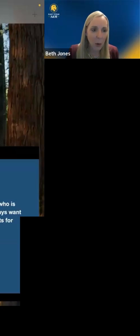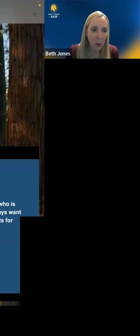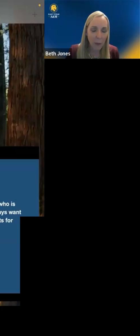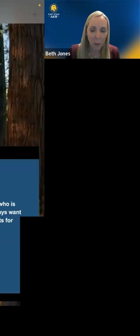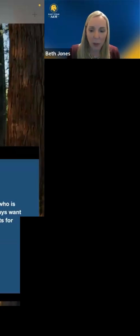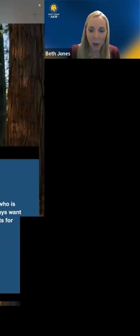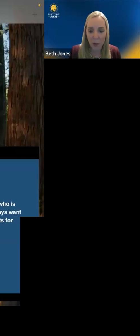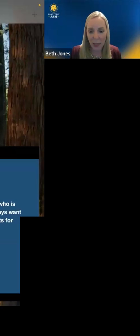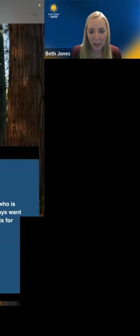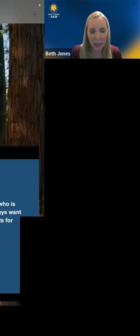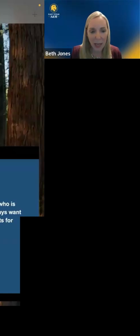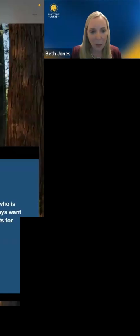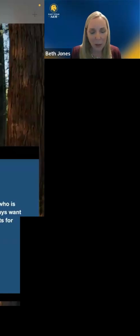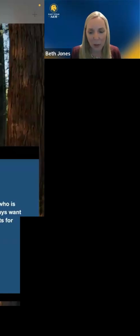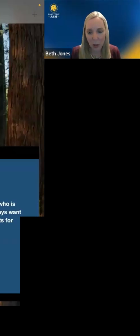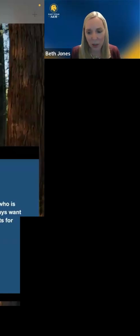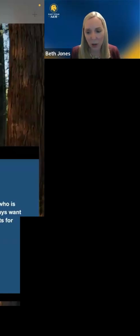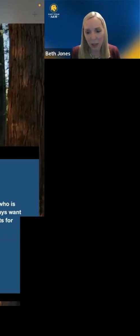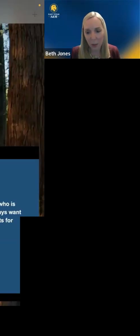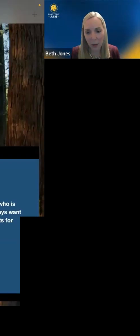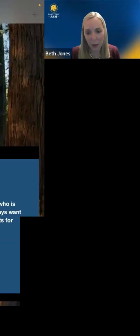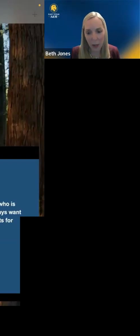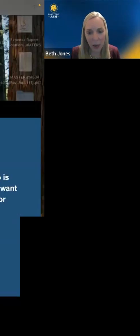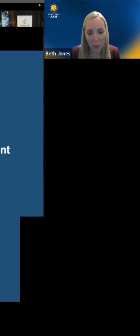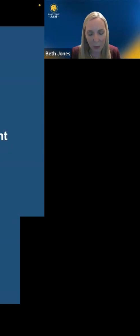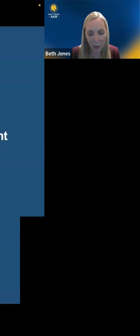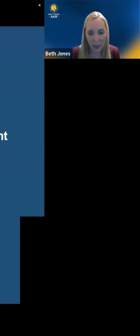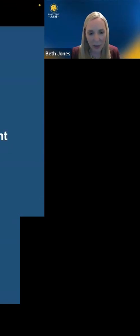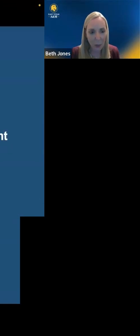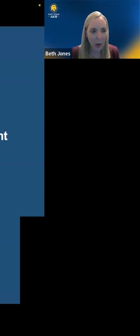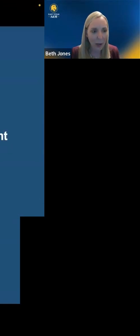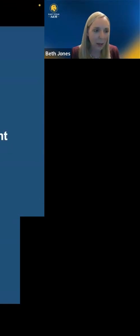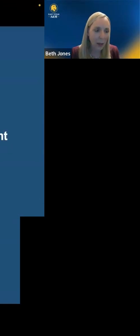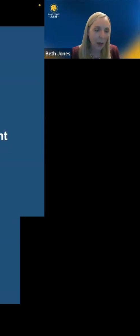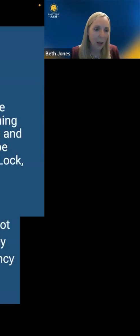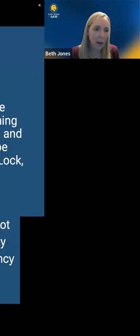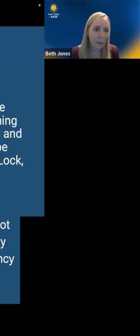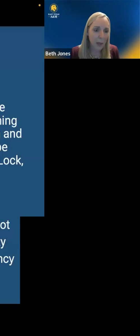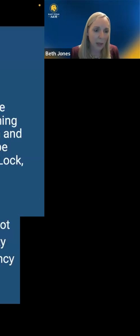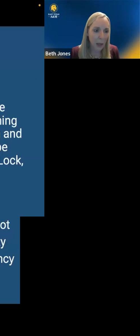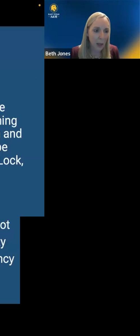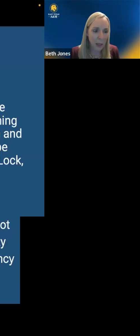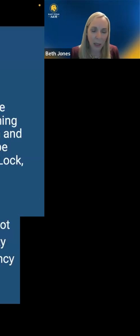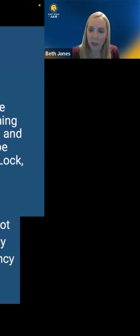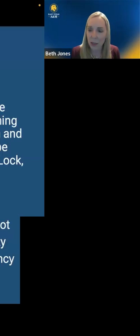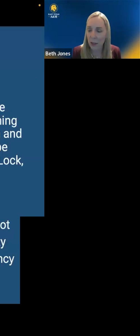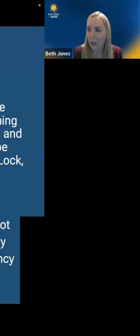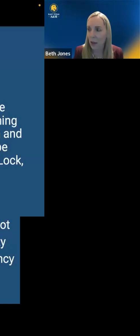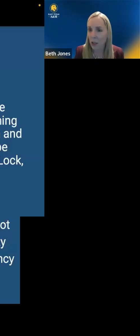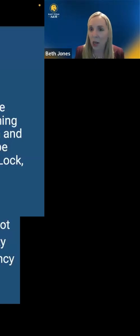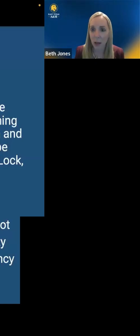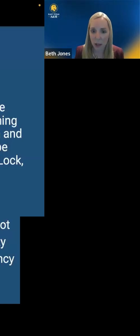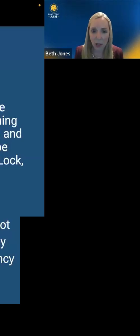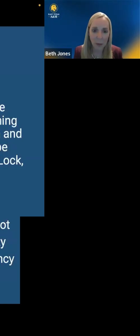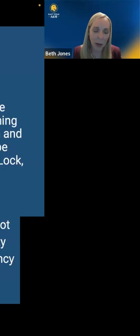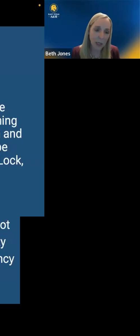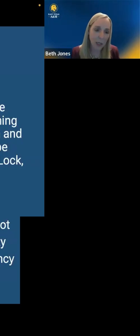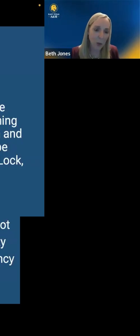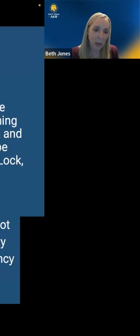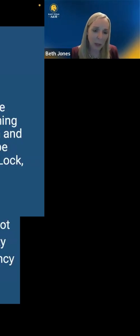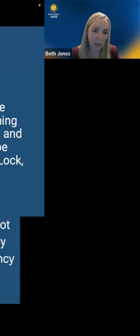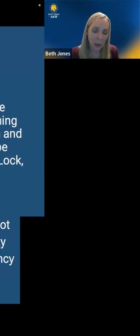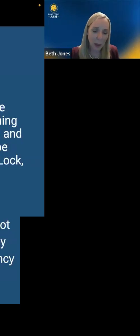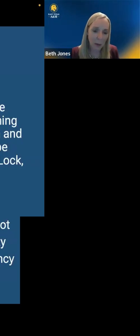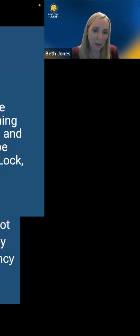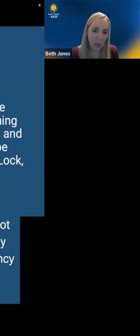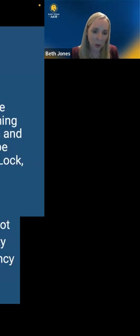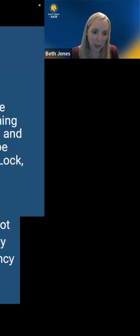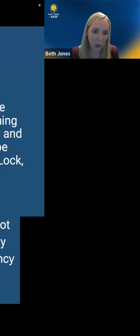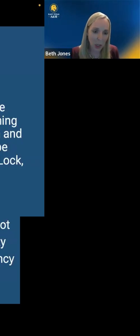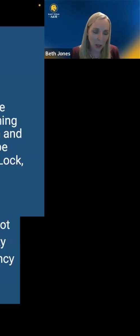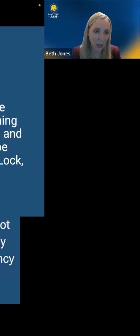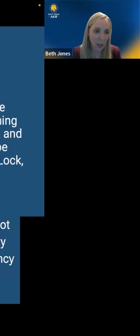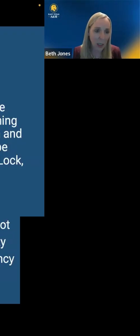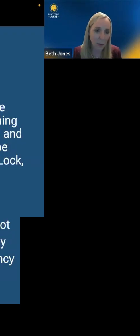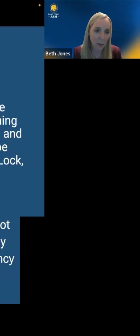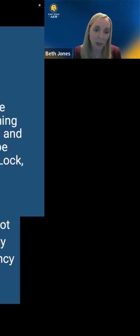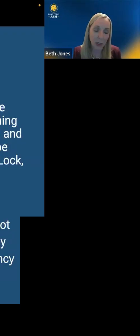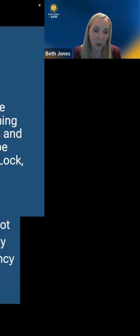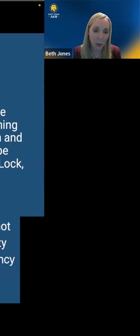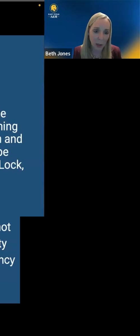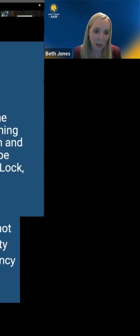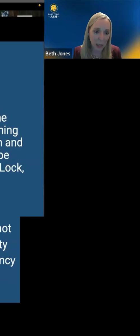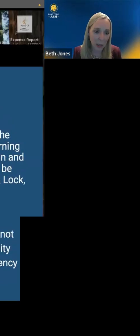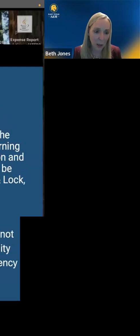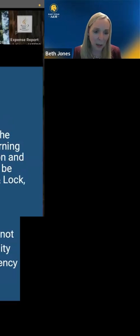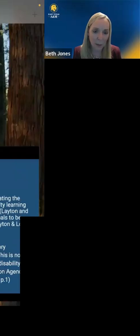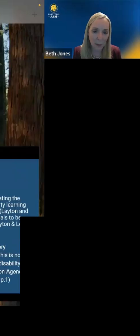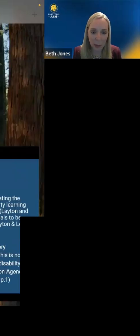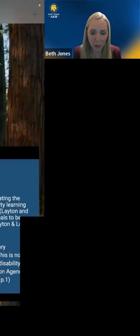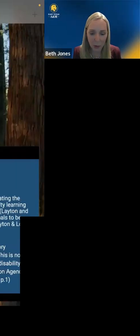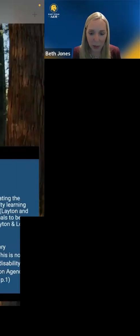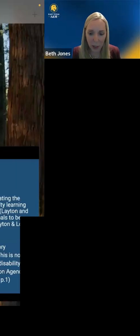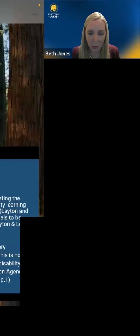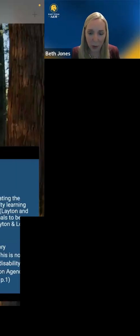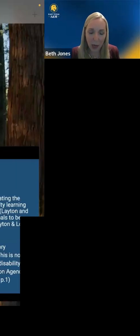So if we'll go to the next slide and we'll start talking, we have a couple of reasons why it's a challenge sometimes to get districts or child study teams to pursue an LD label for a kiddo.